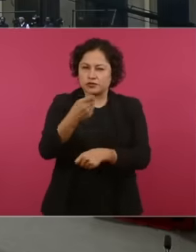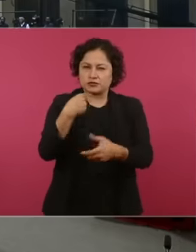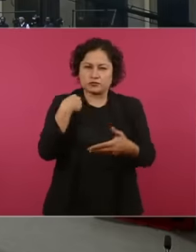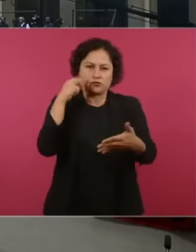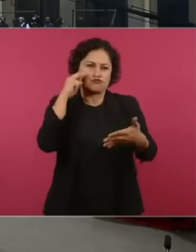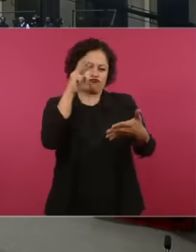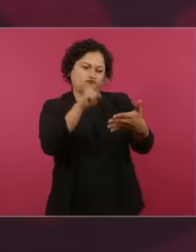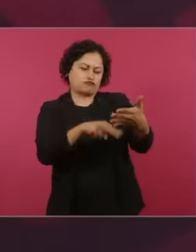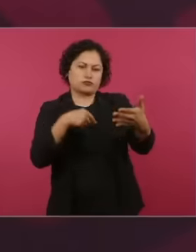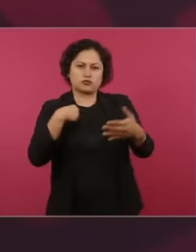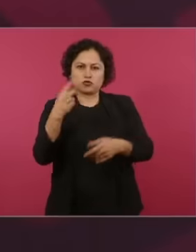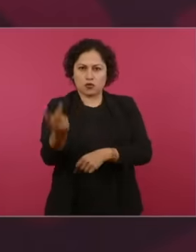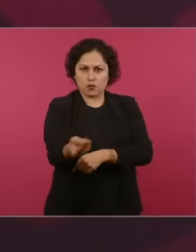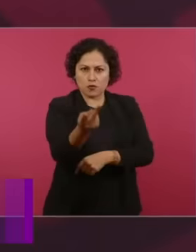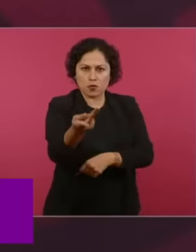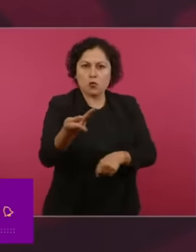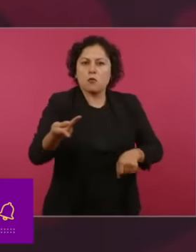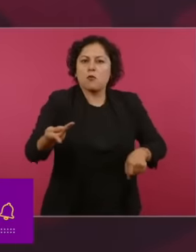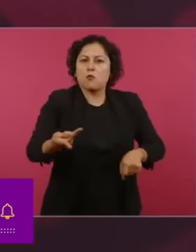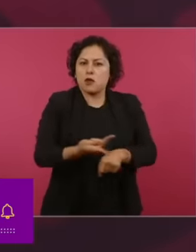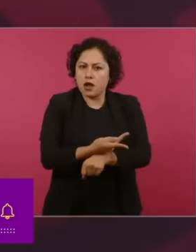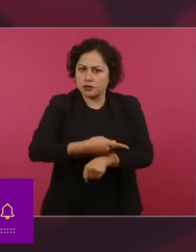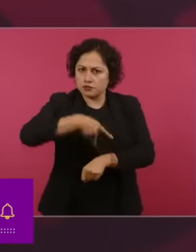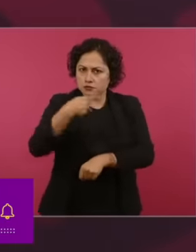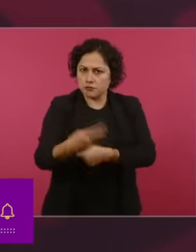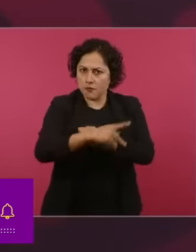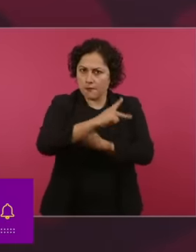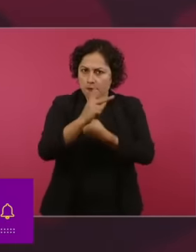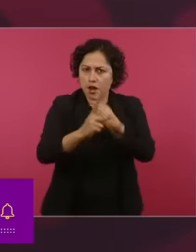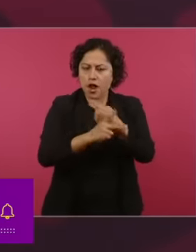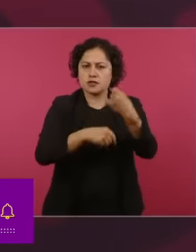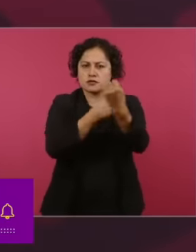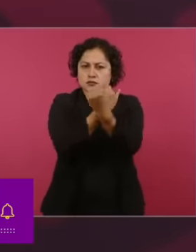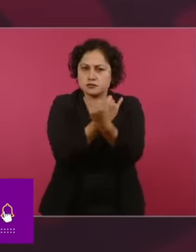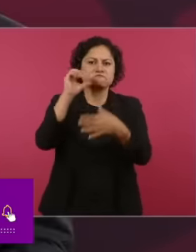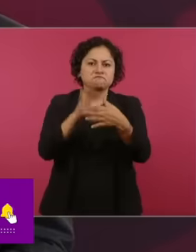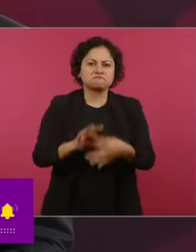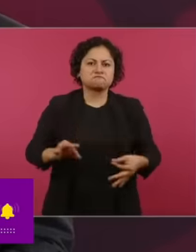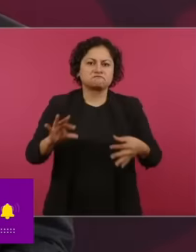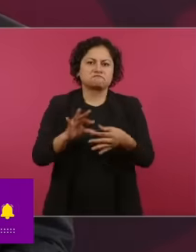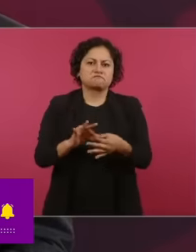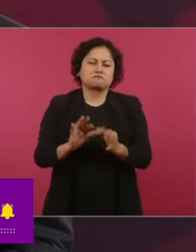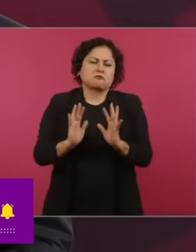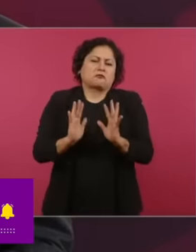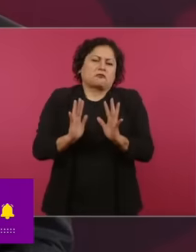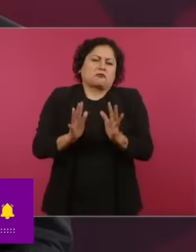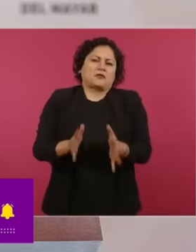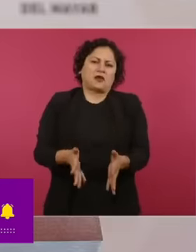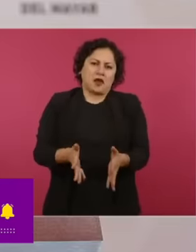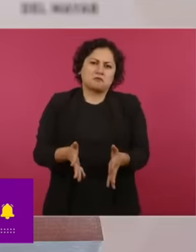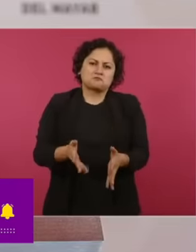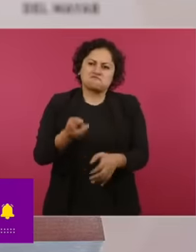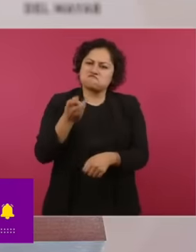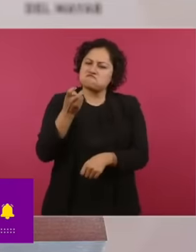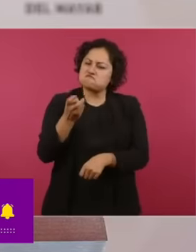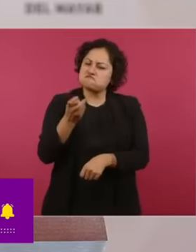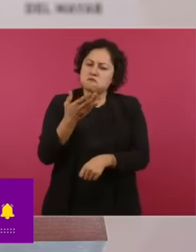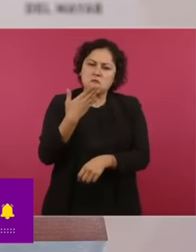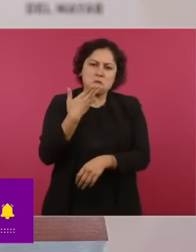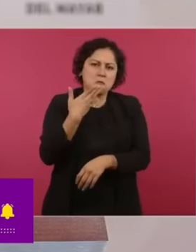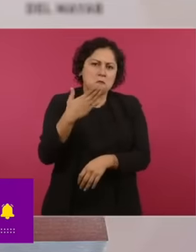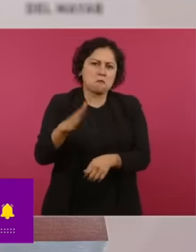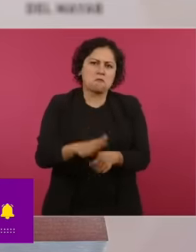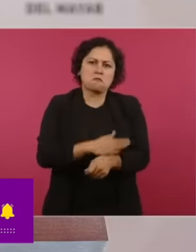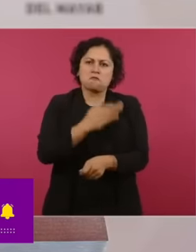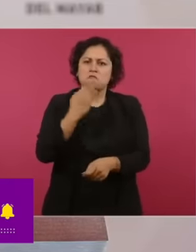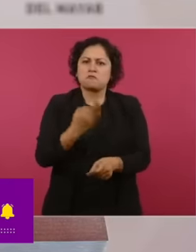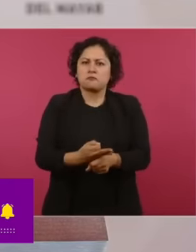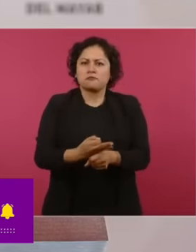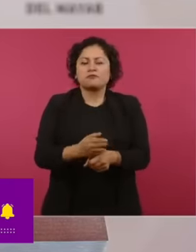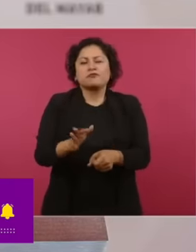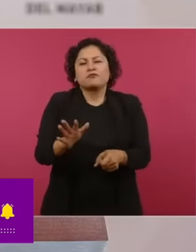national sovereignty the importance of defending it at all times is a mania of the